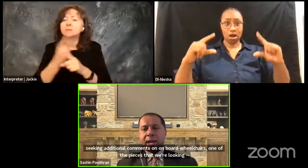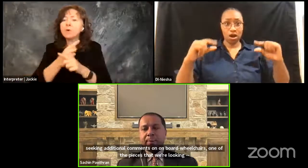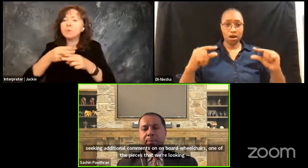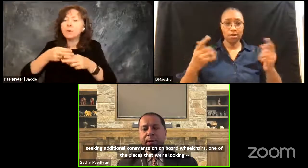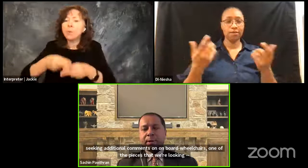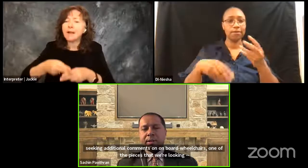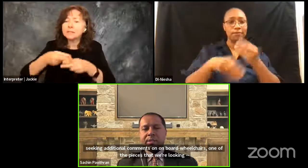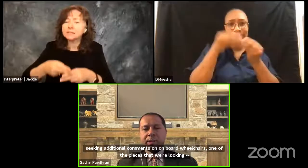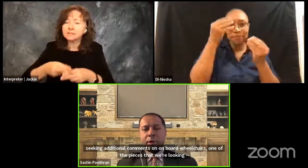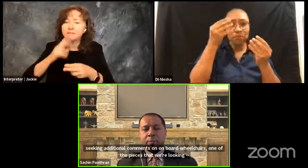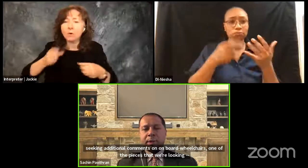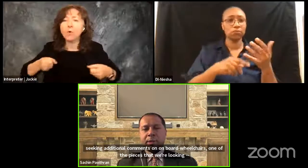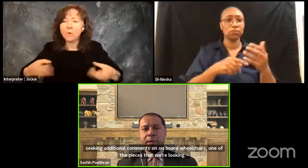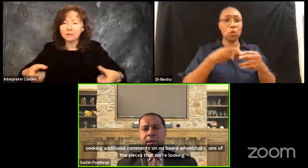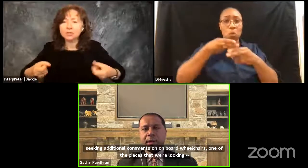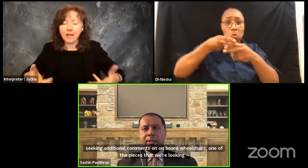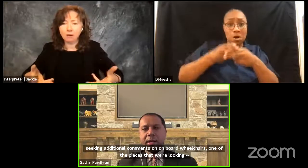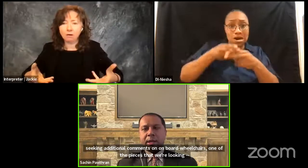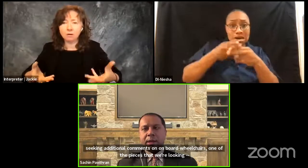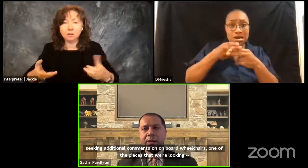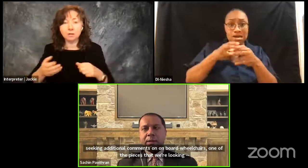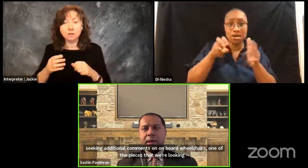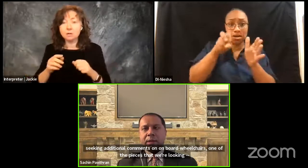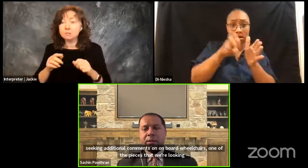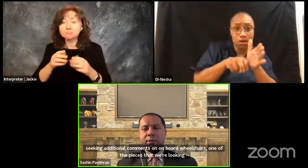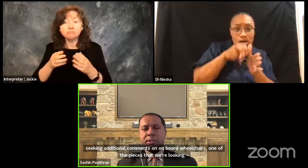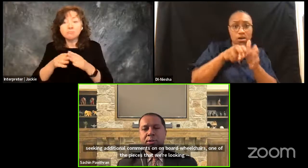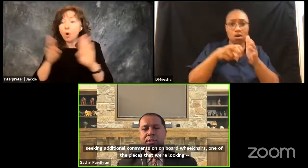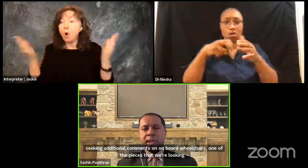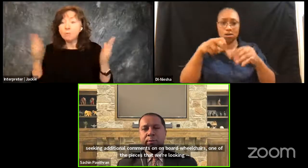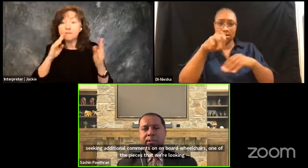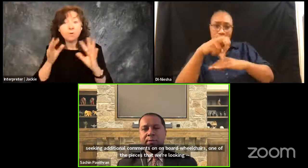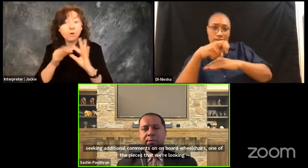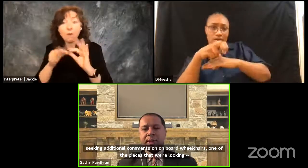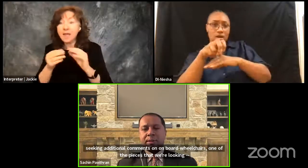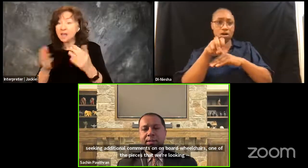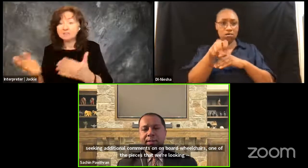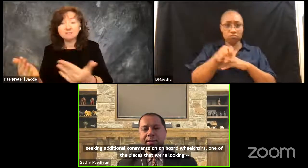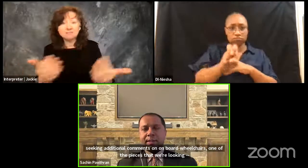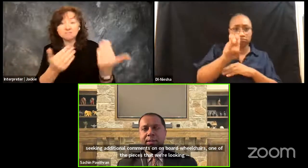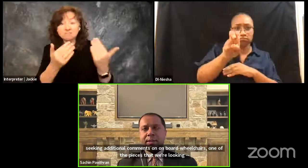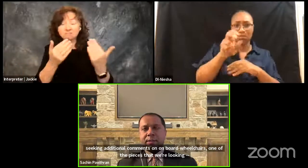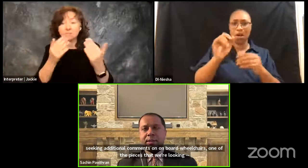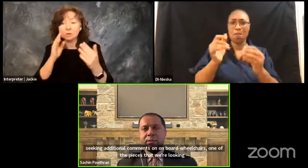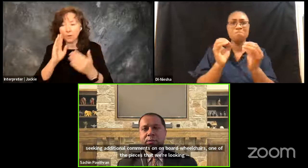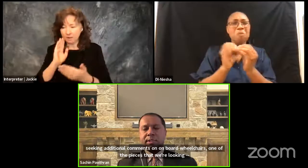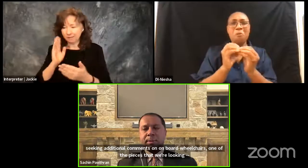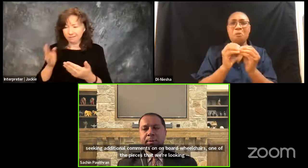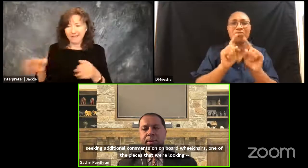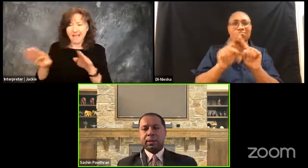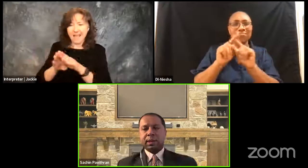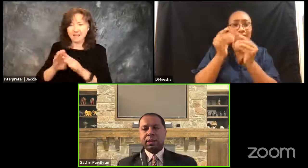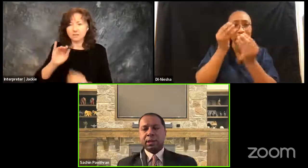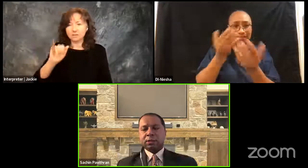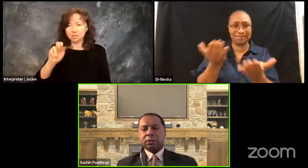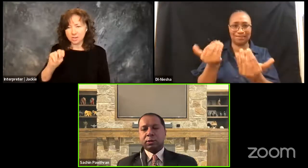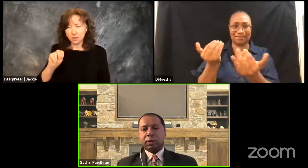The comment period is still open, it's -- it closes on January the 17th, so this coming Monday.